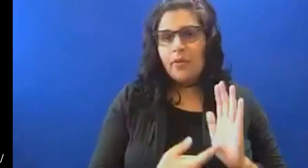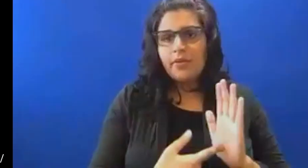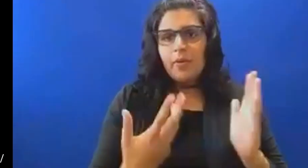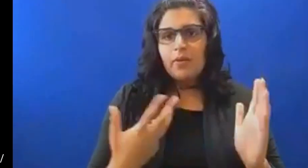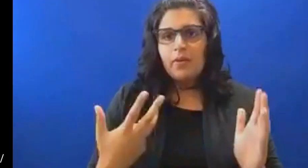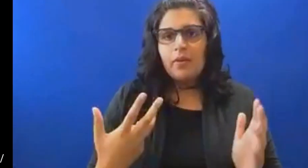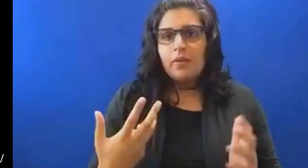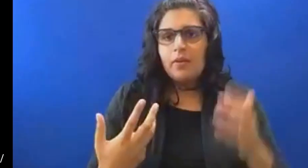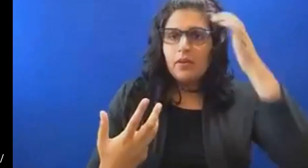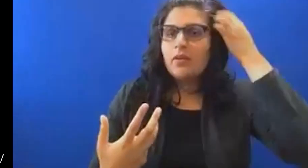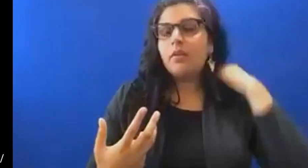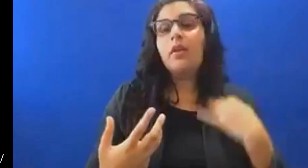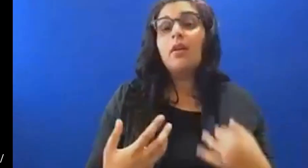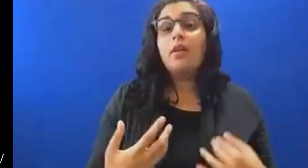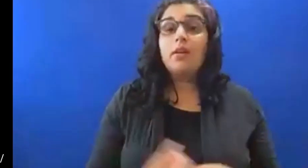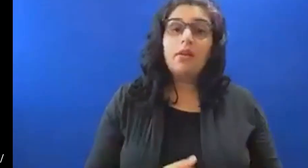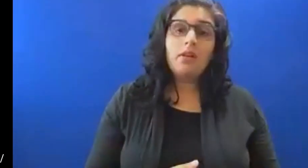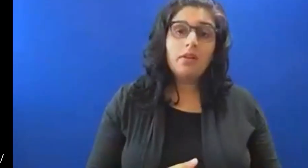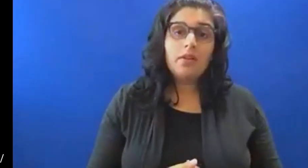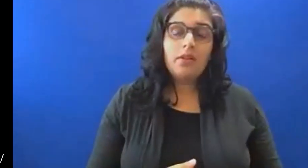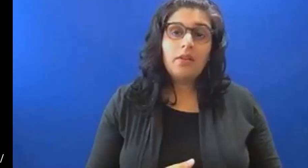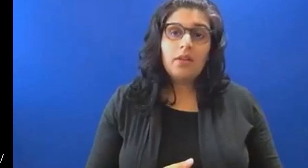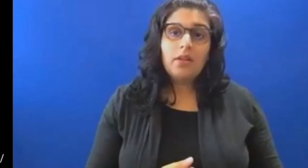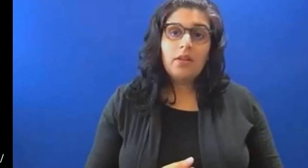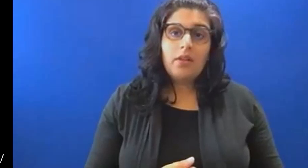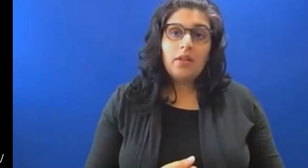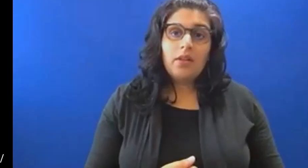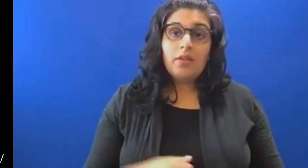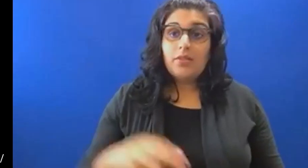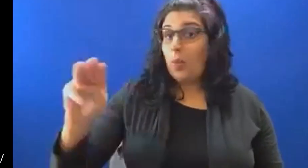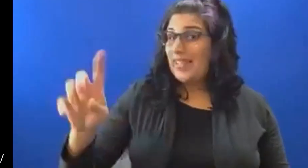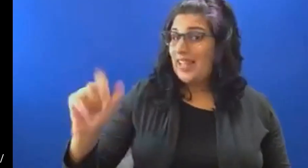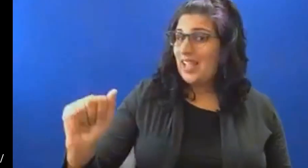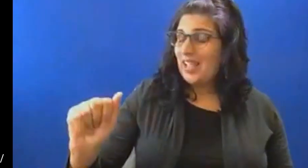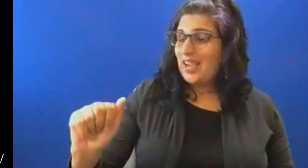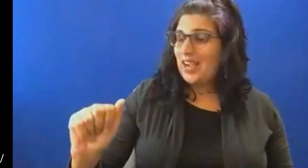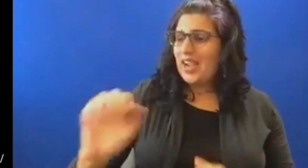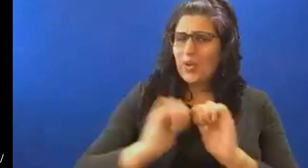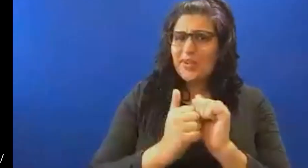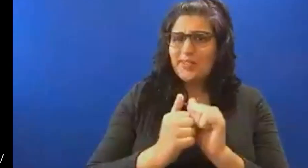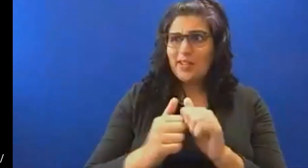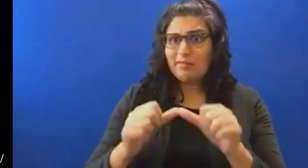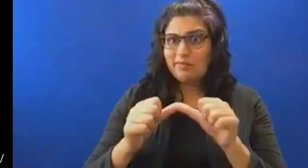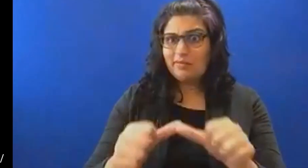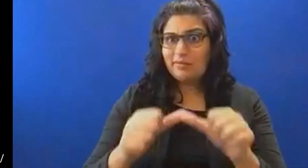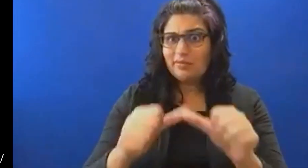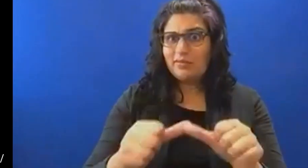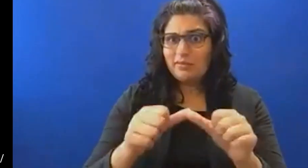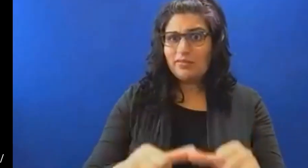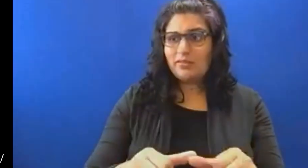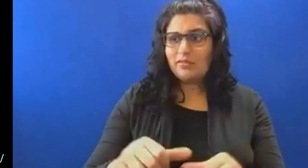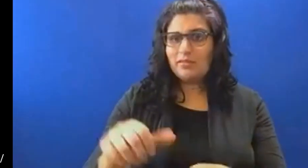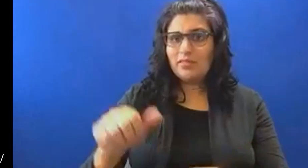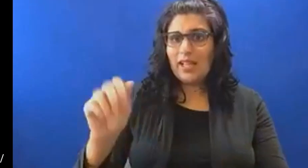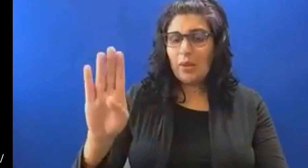So, how does media perpetuate ableism and shape how people see disabled people?